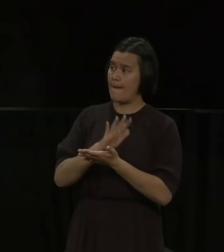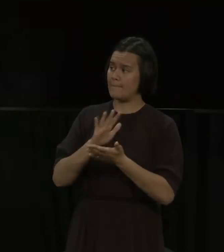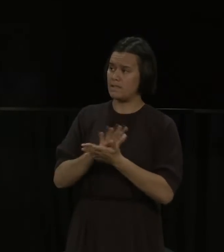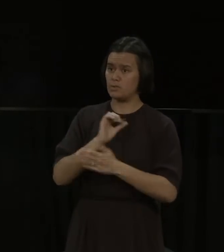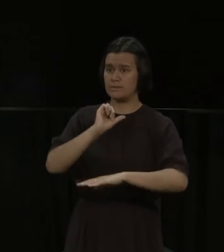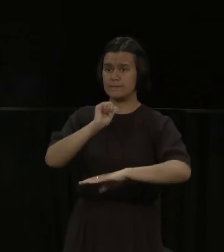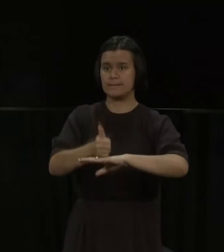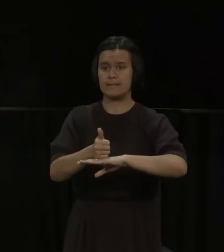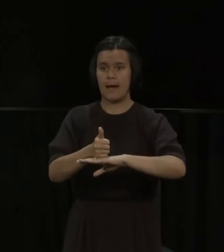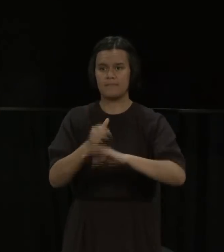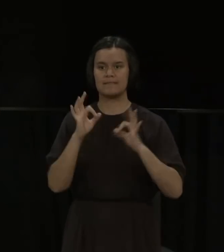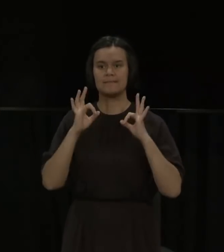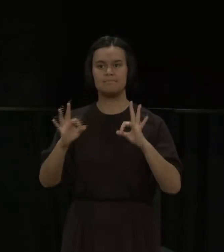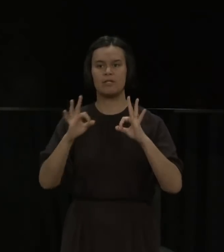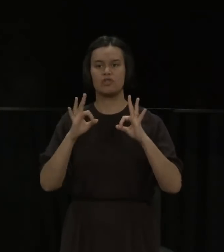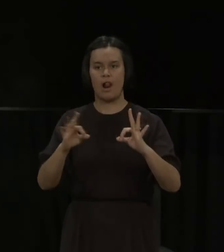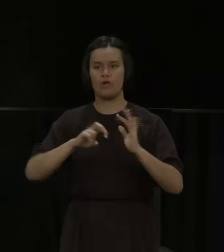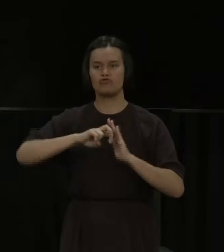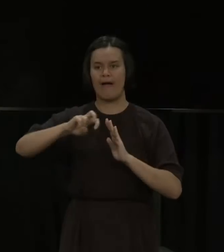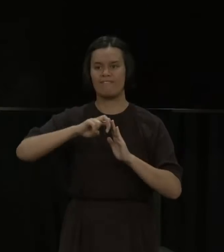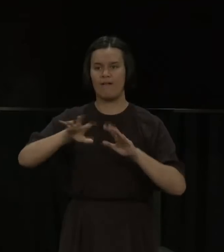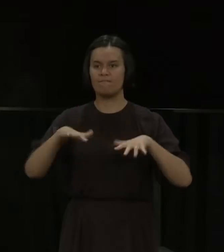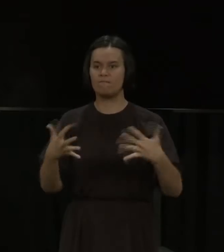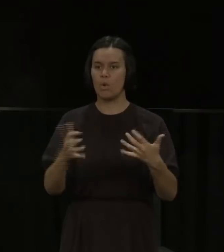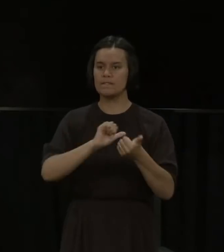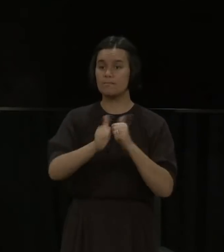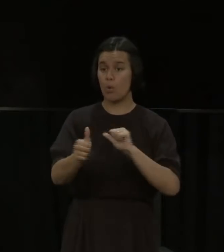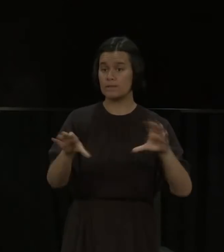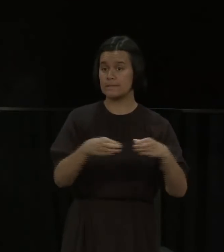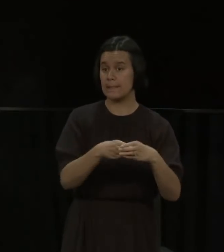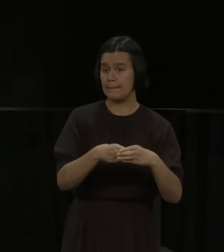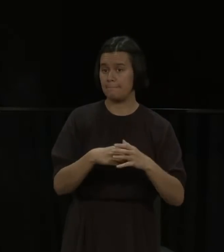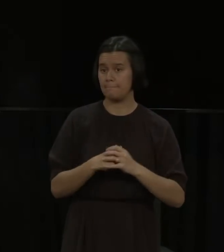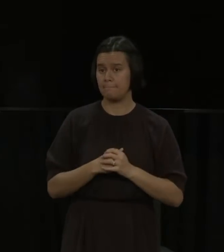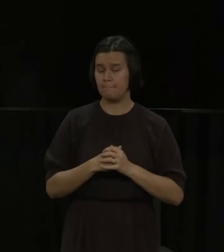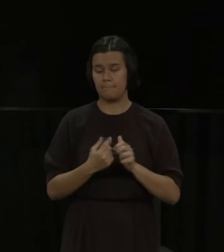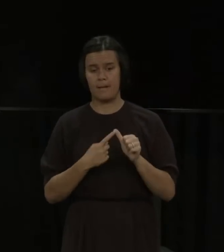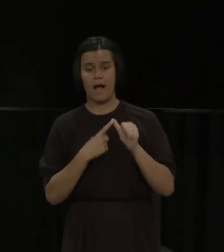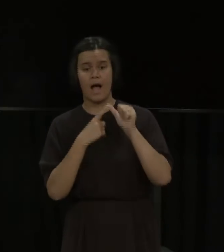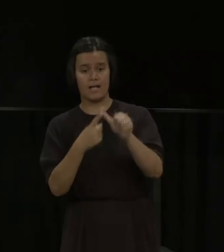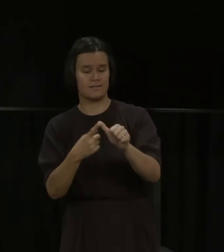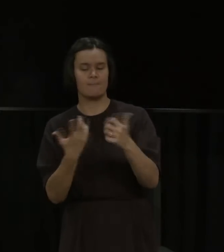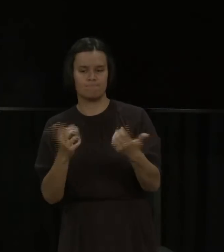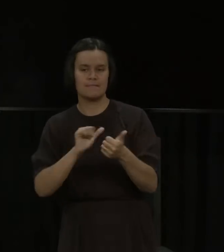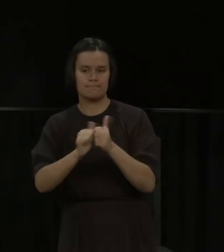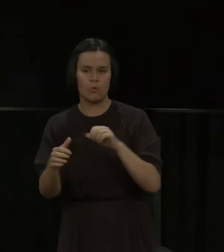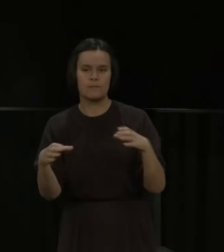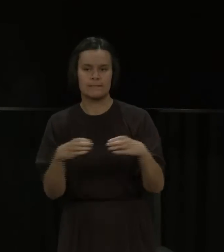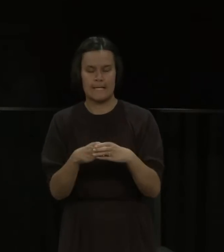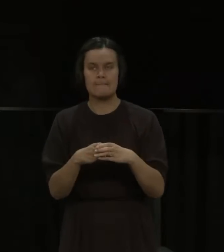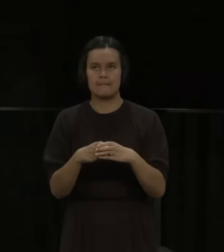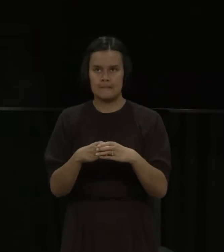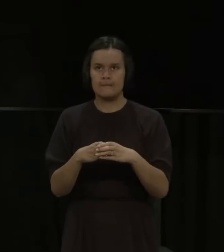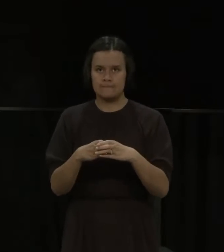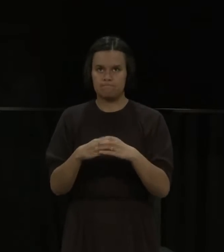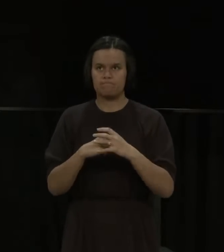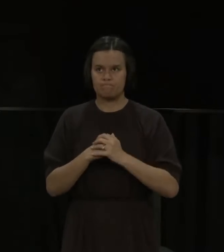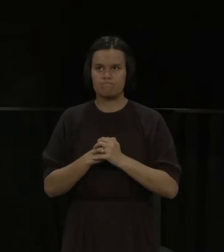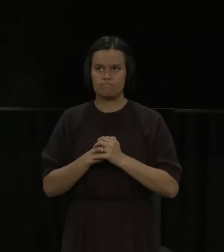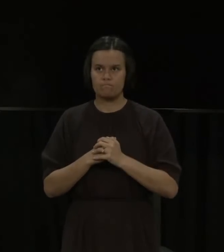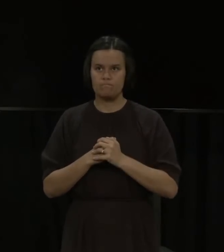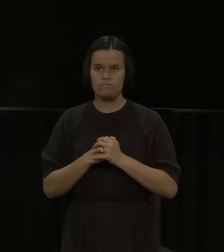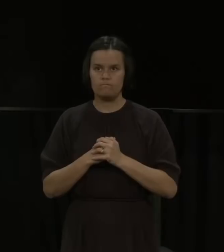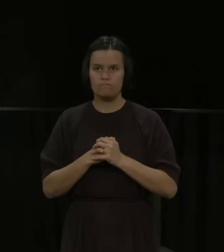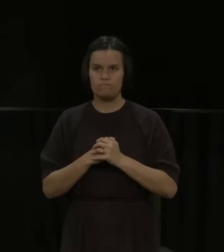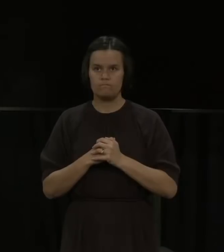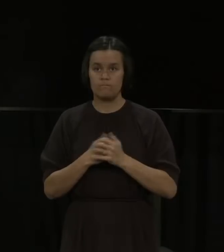interstate? >> I think that